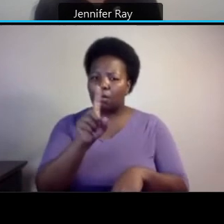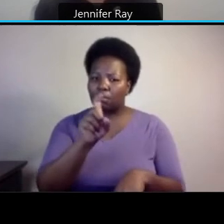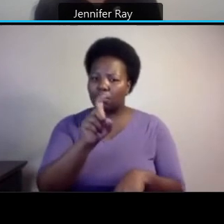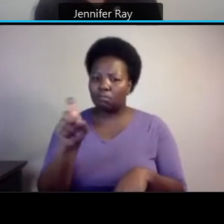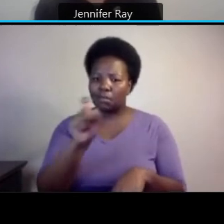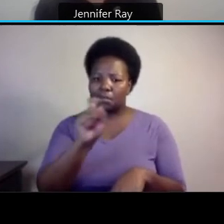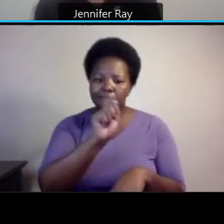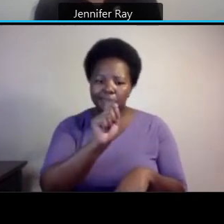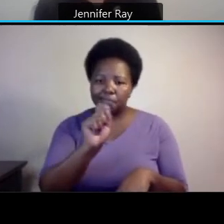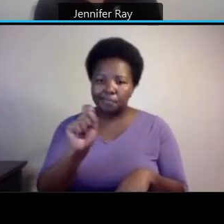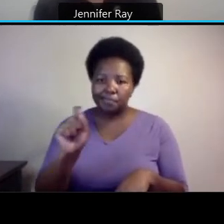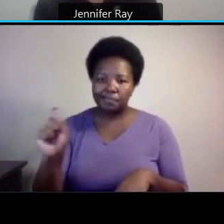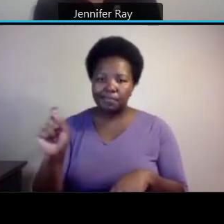what was that last part amanda